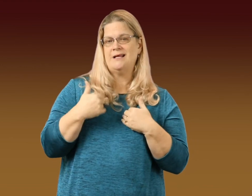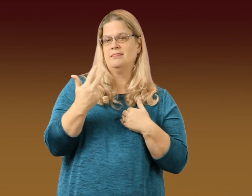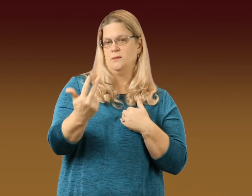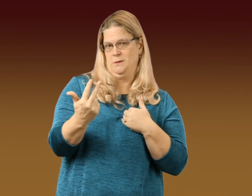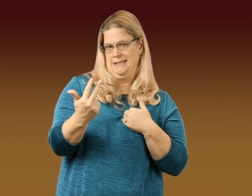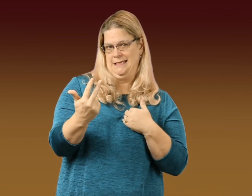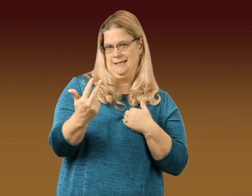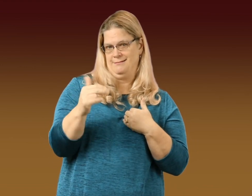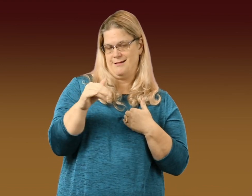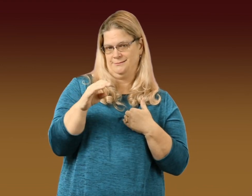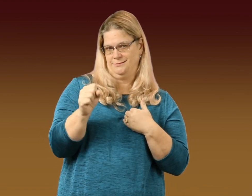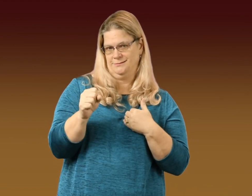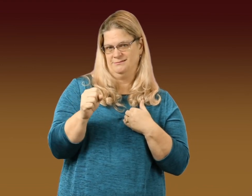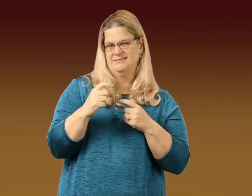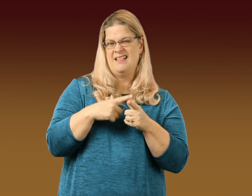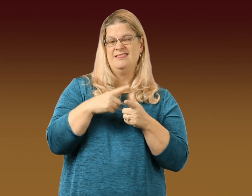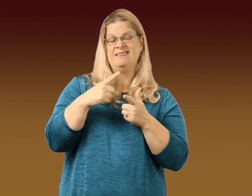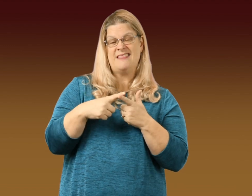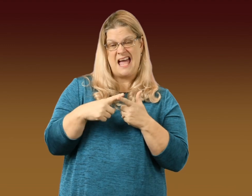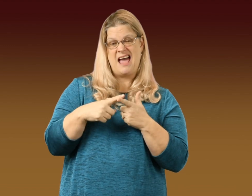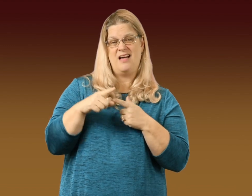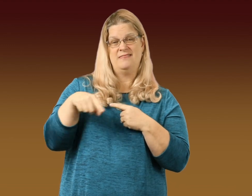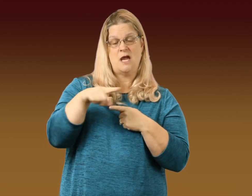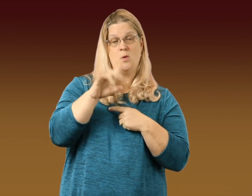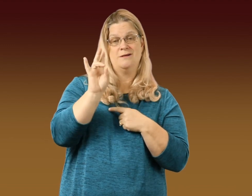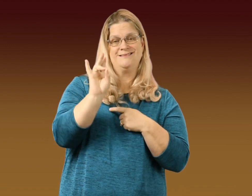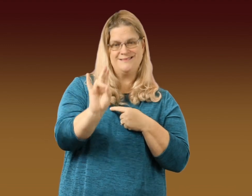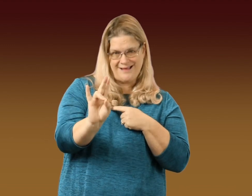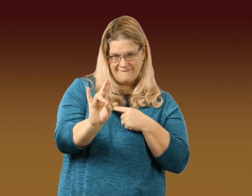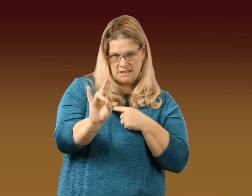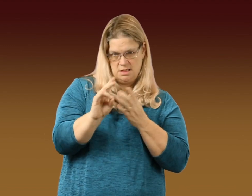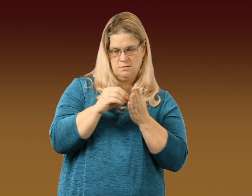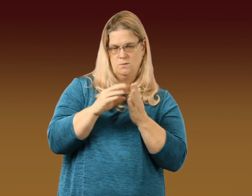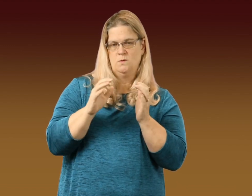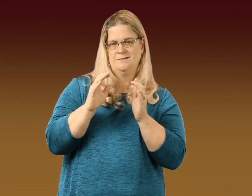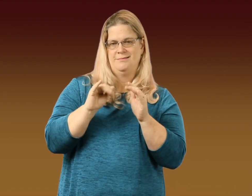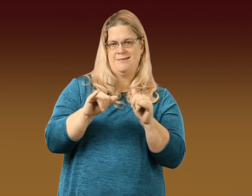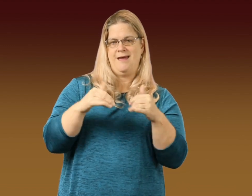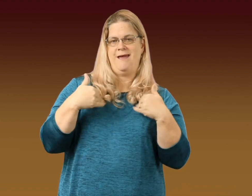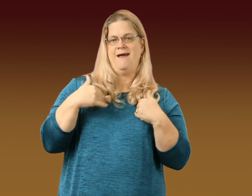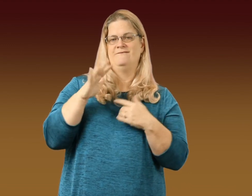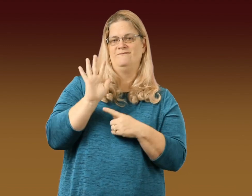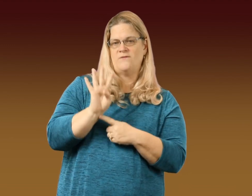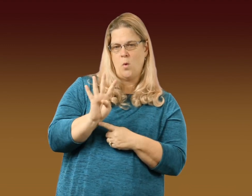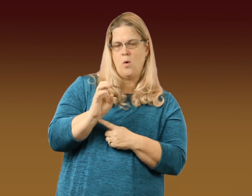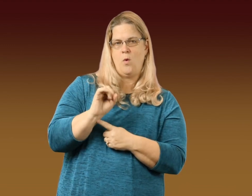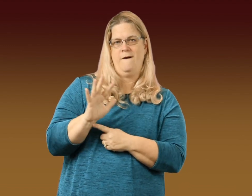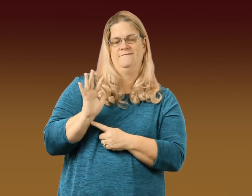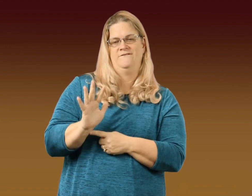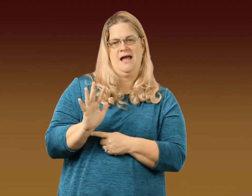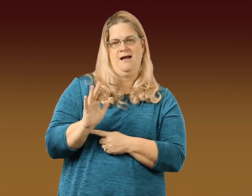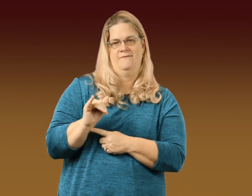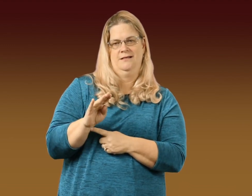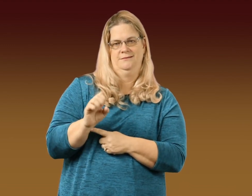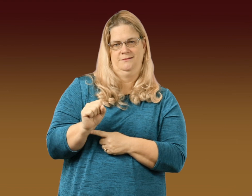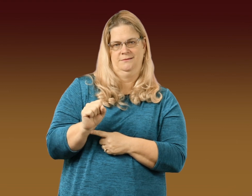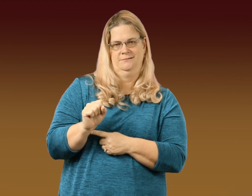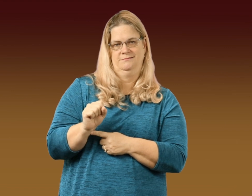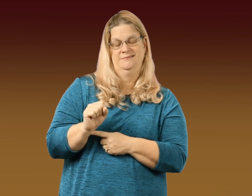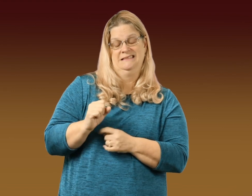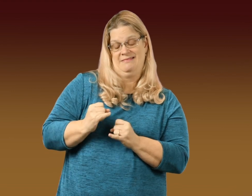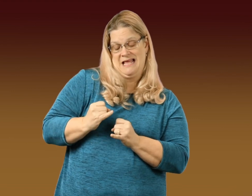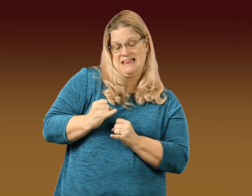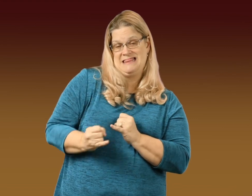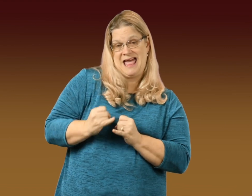Three students had three ACEs, and then there were seven students that had four or five ACEs.